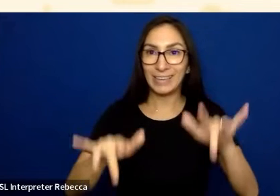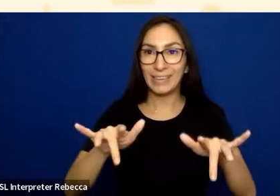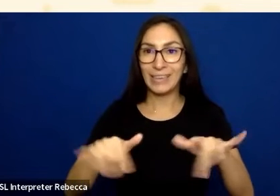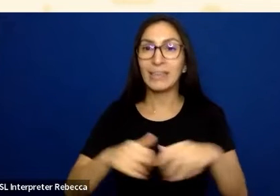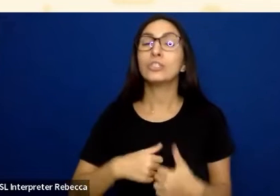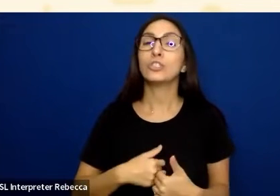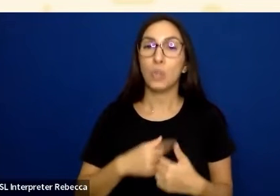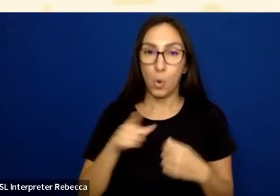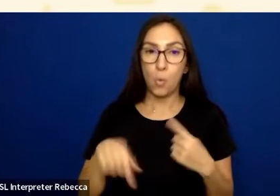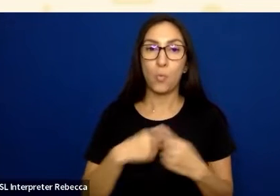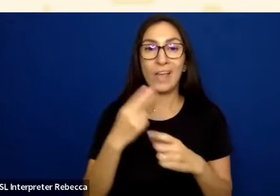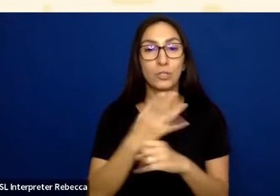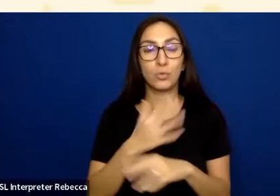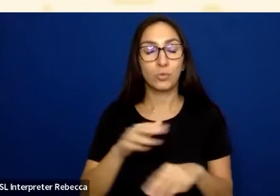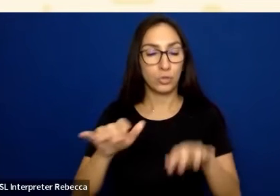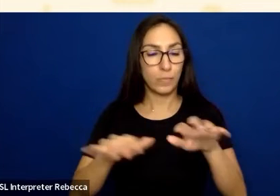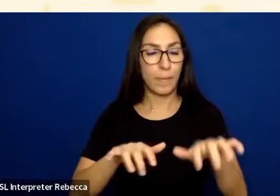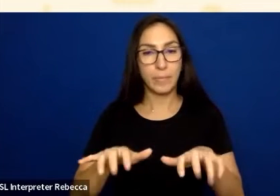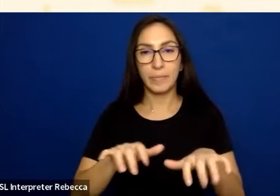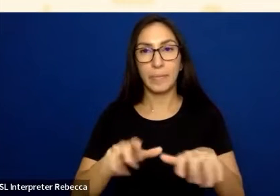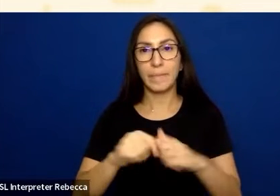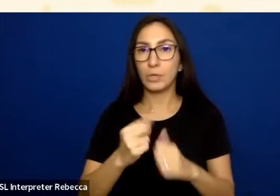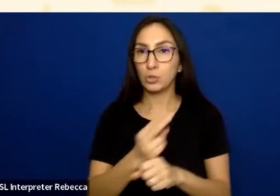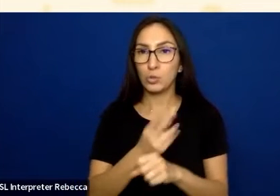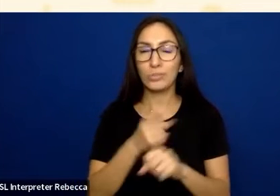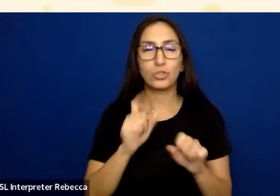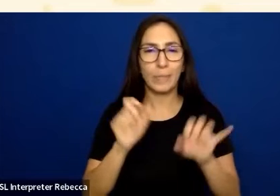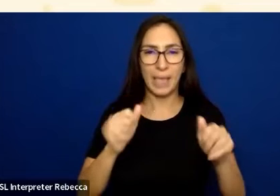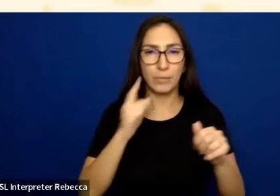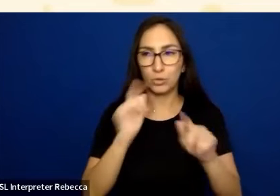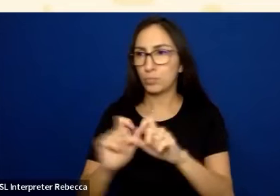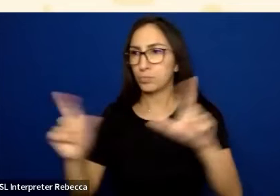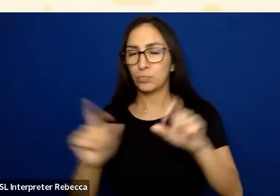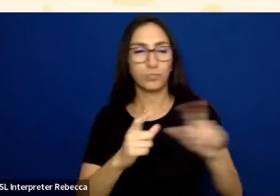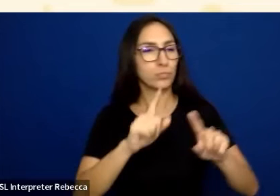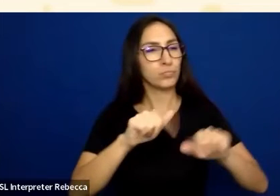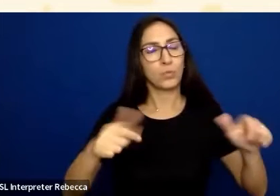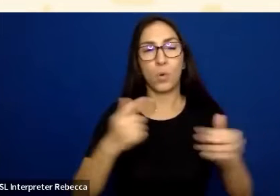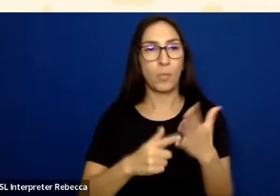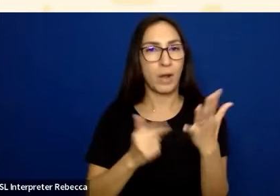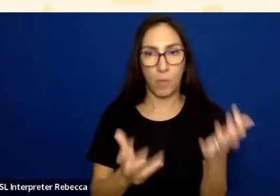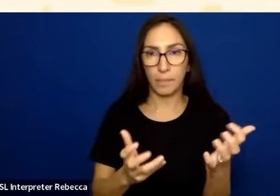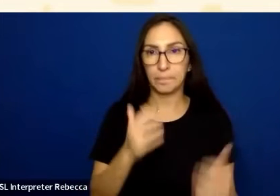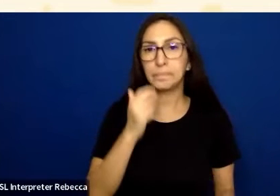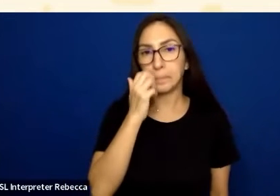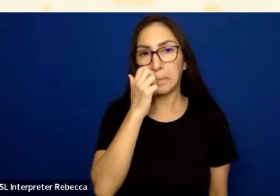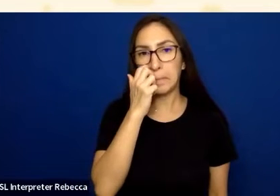to navigate to different elements. For this to happen correctly, there are certain techniques